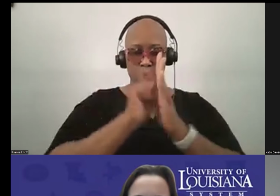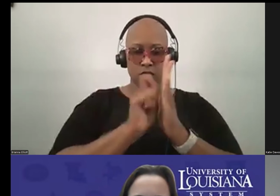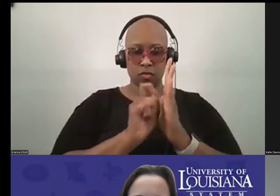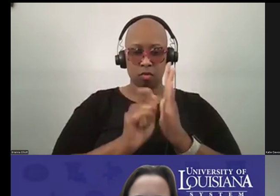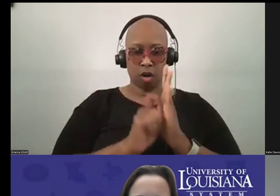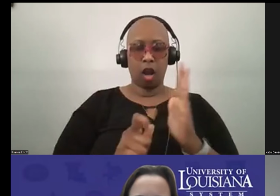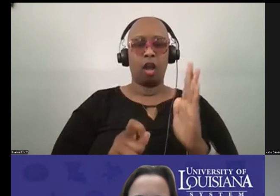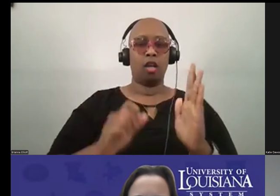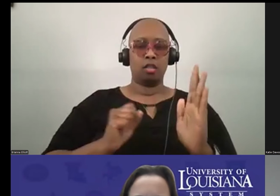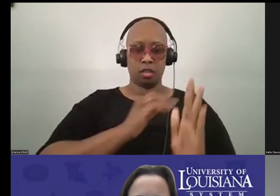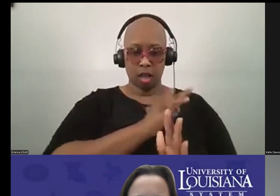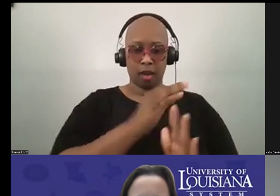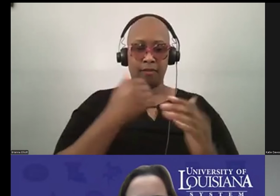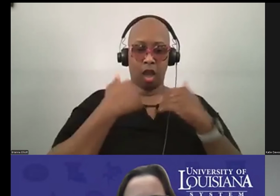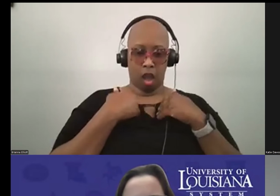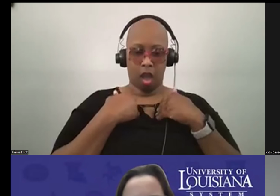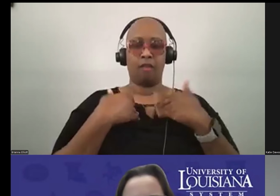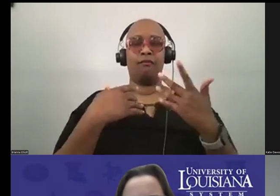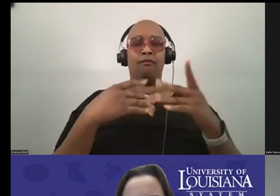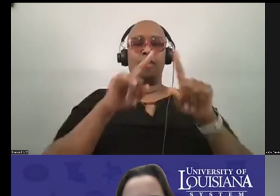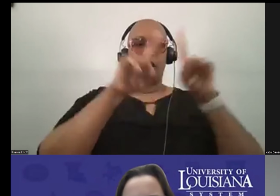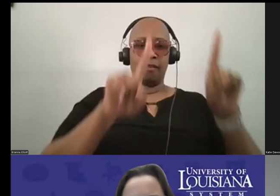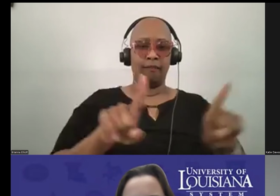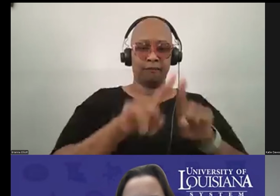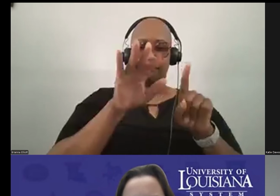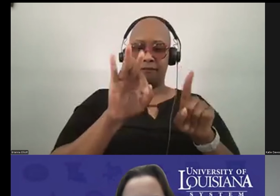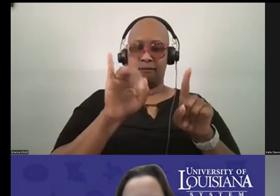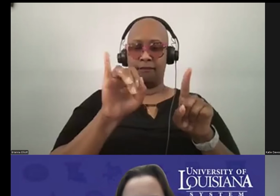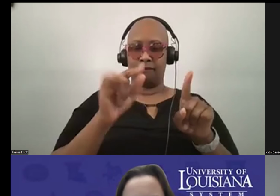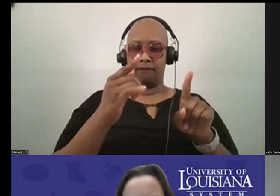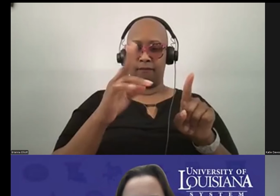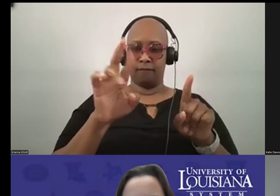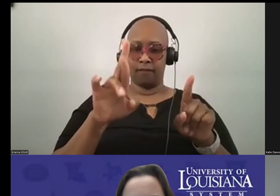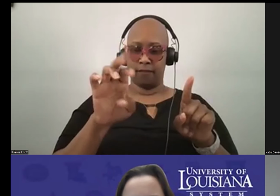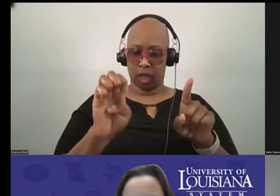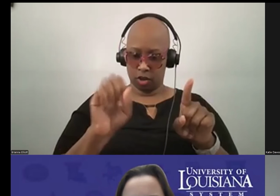figures with multiple panels. Publishers usually want details in figure caption. These are not